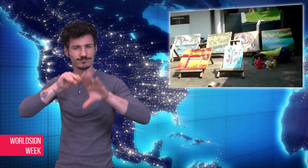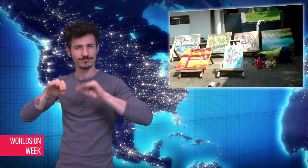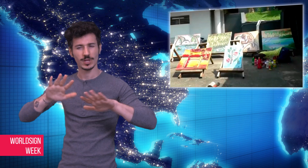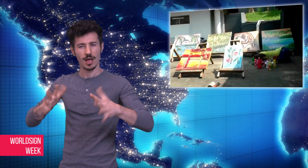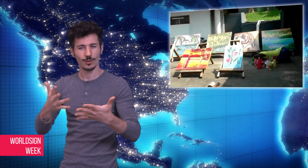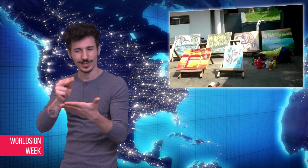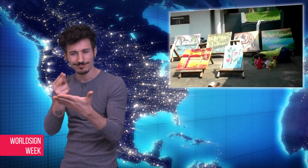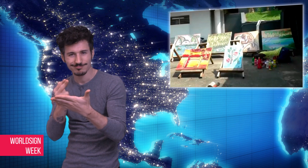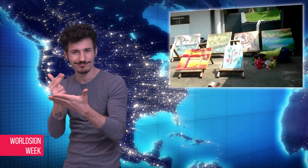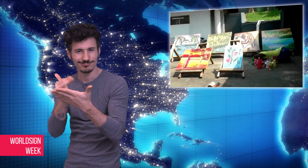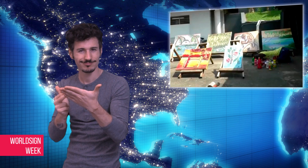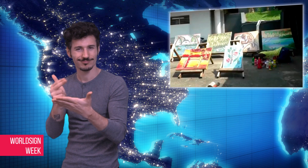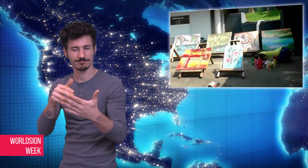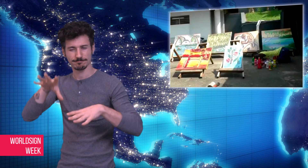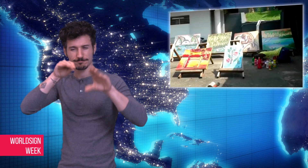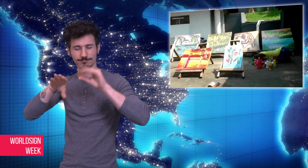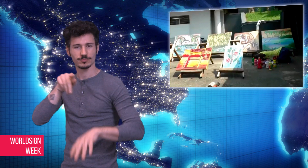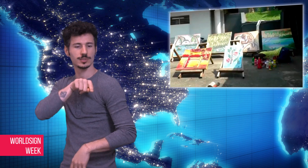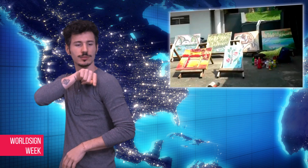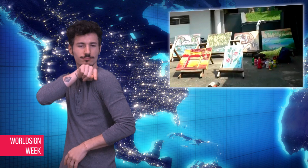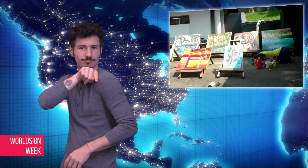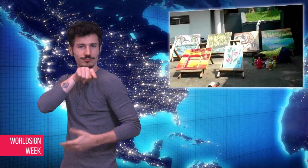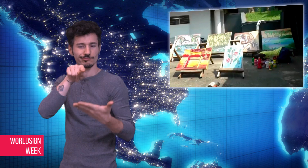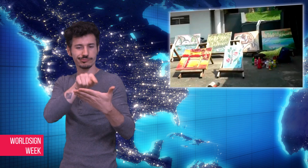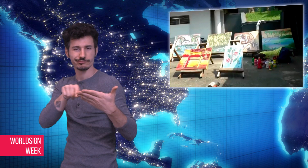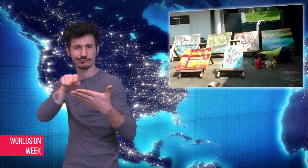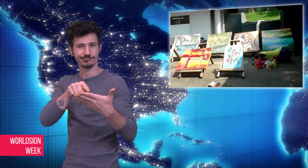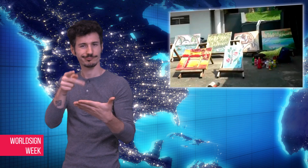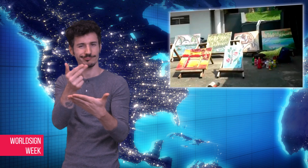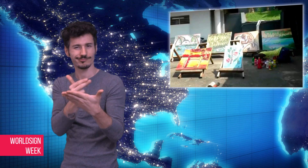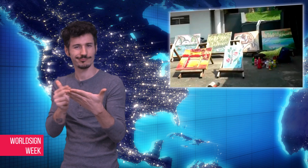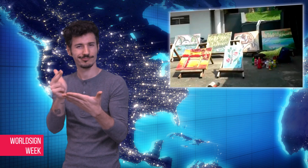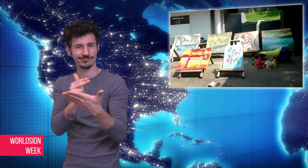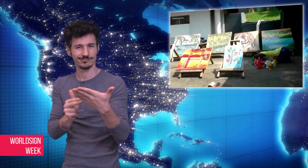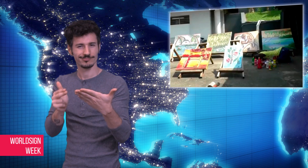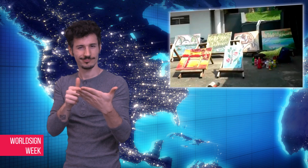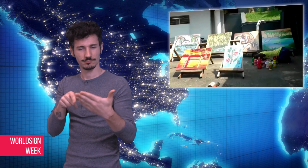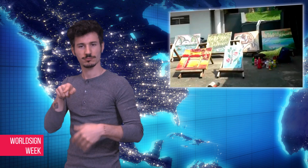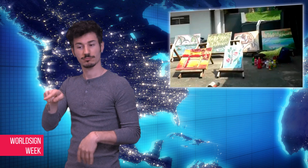painting skills to survive and to stay off the